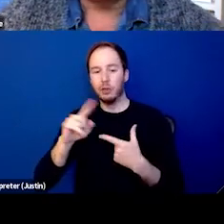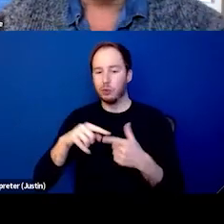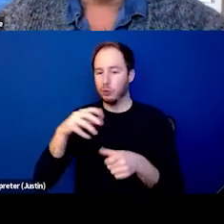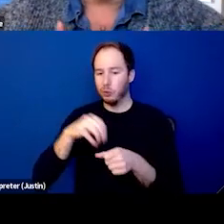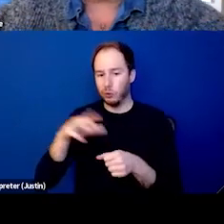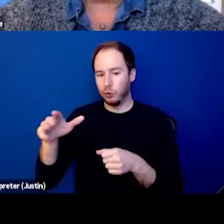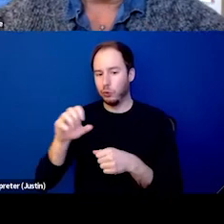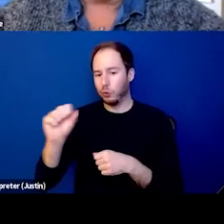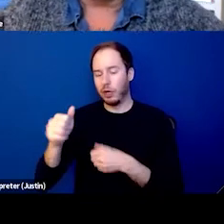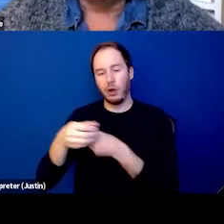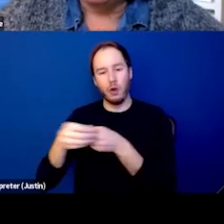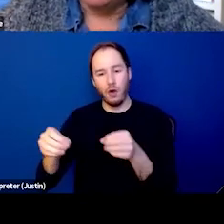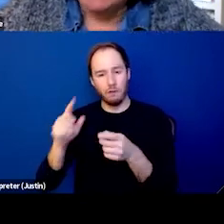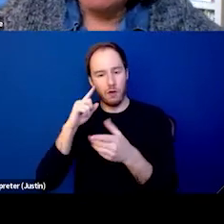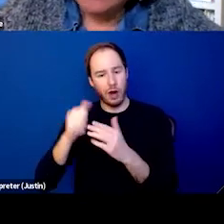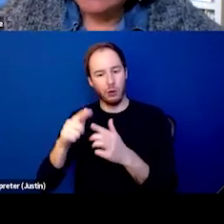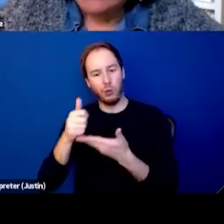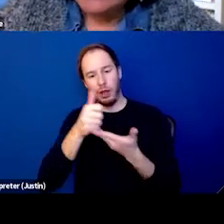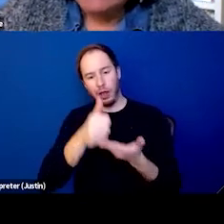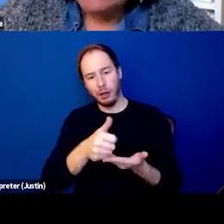in terms of helping you with this outreach.